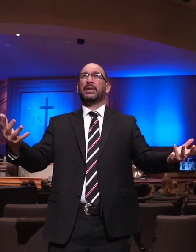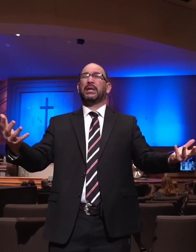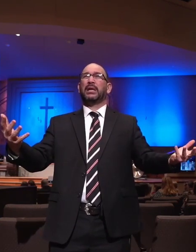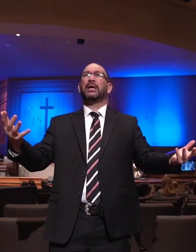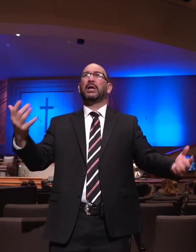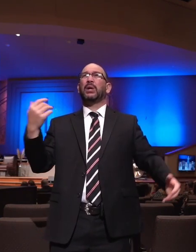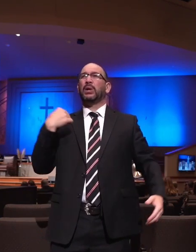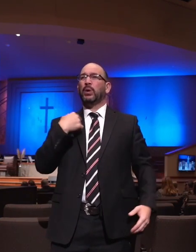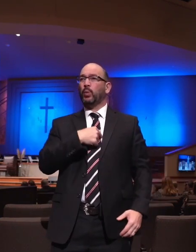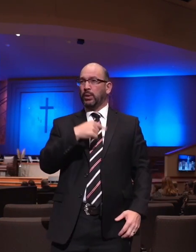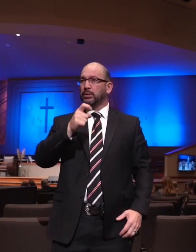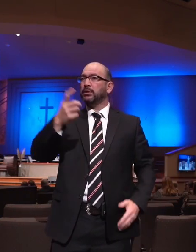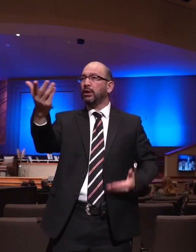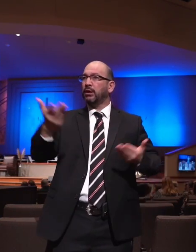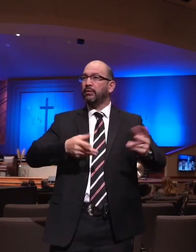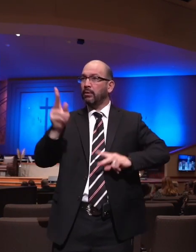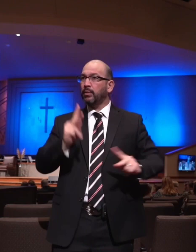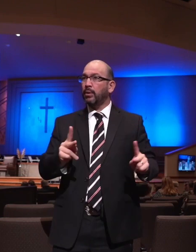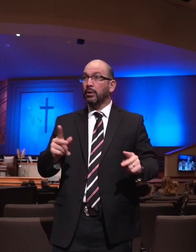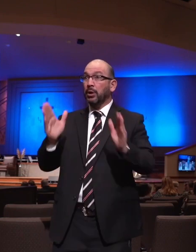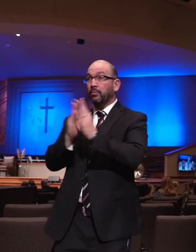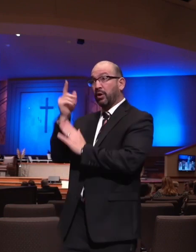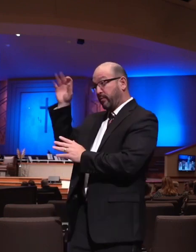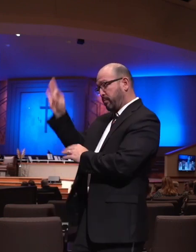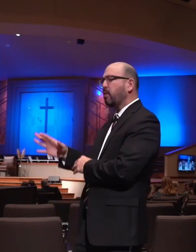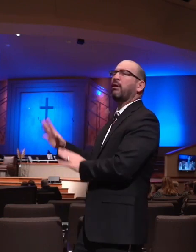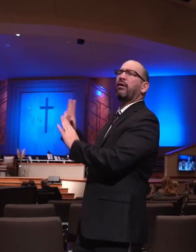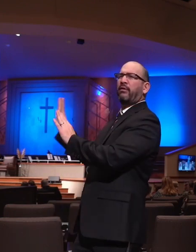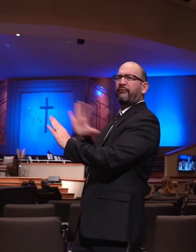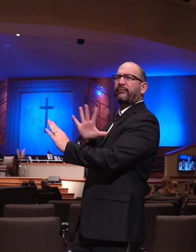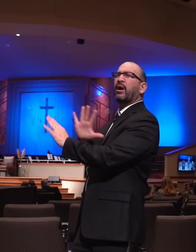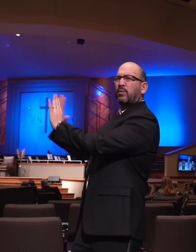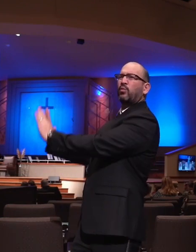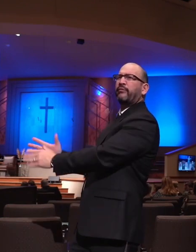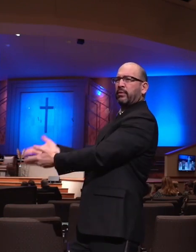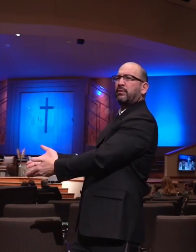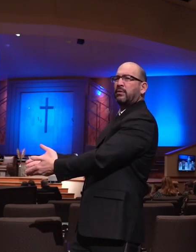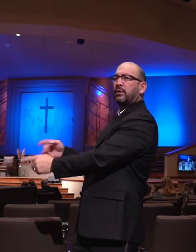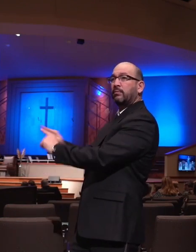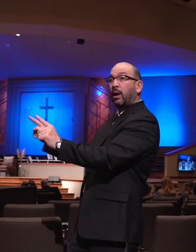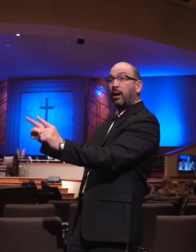as much as you want to pray for pastor Chappell's message on October 23rd I think